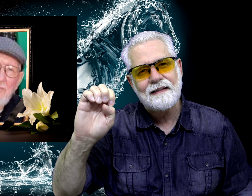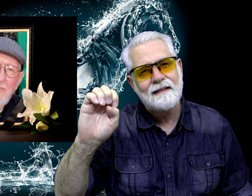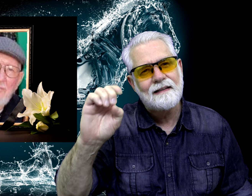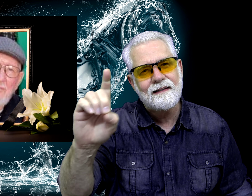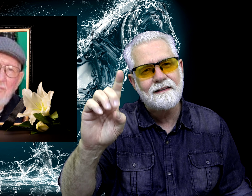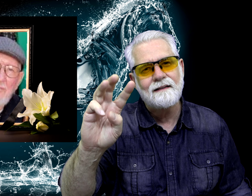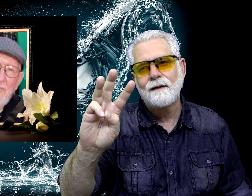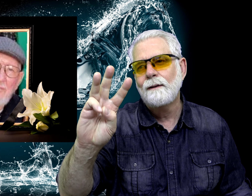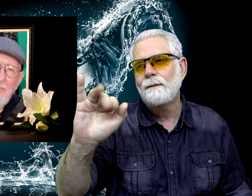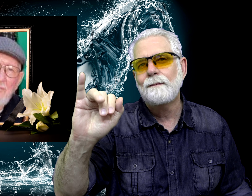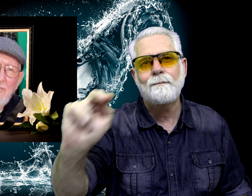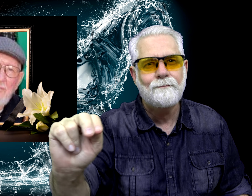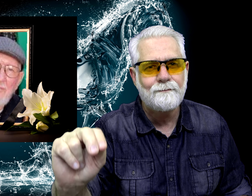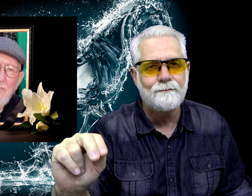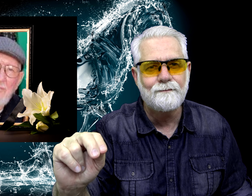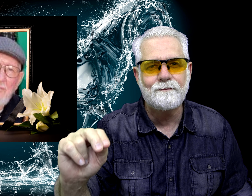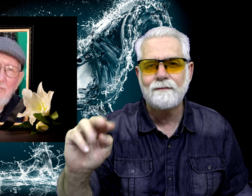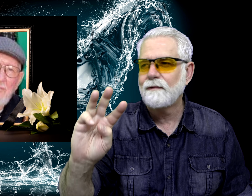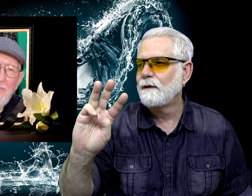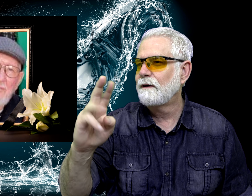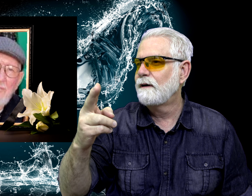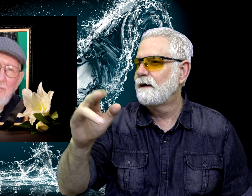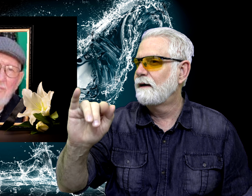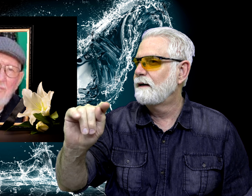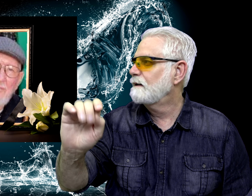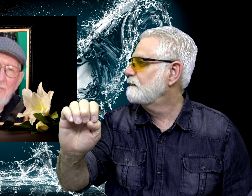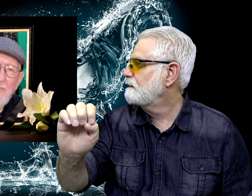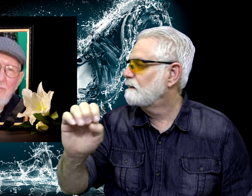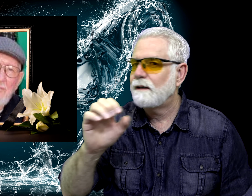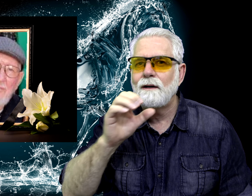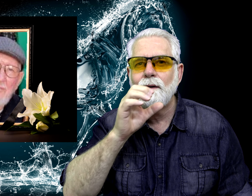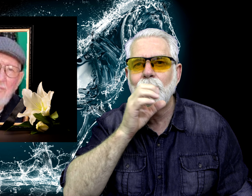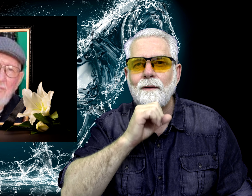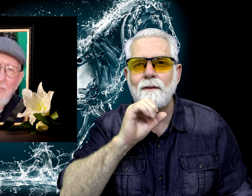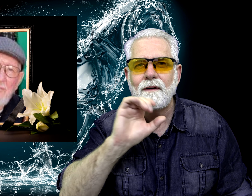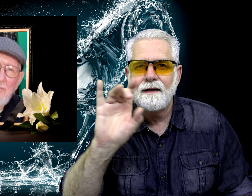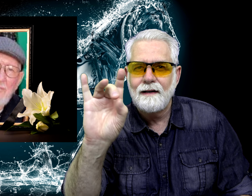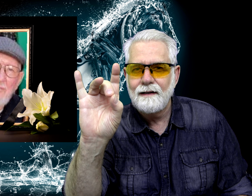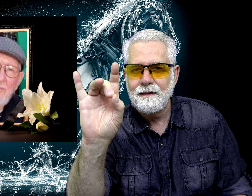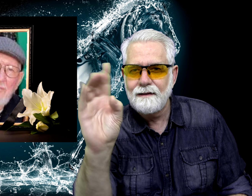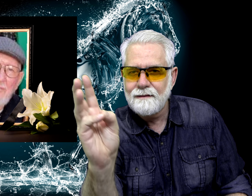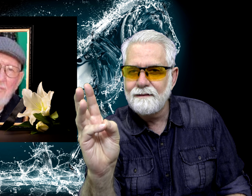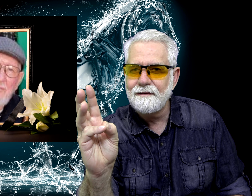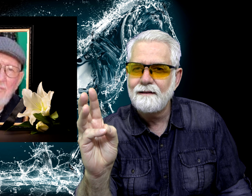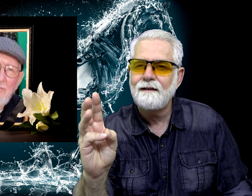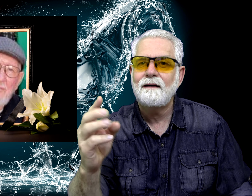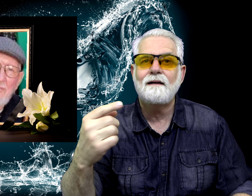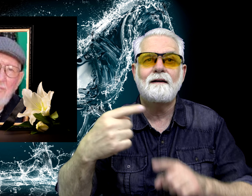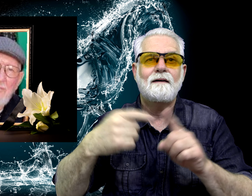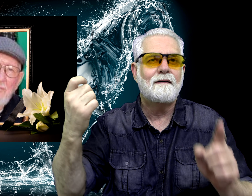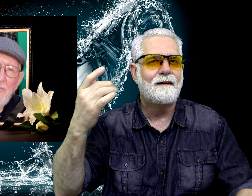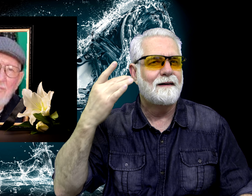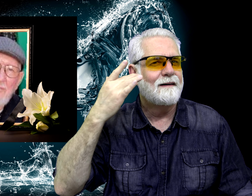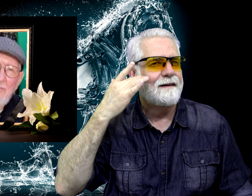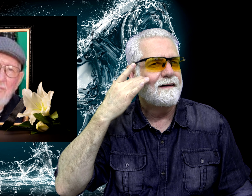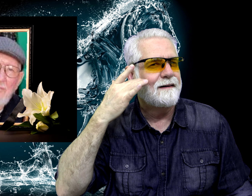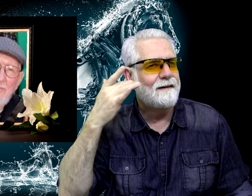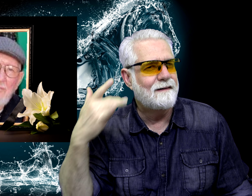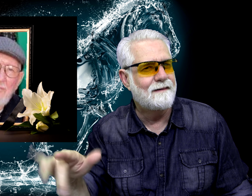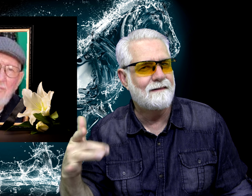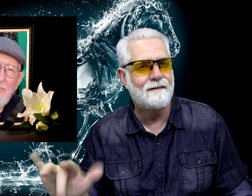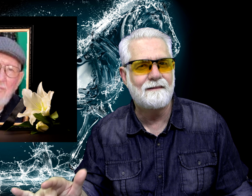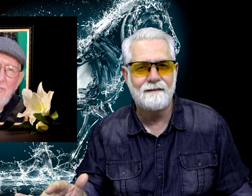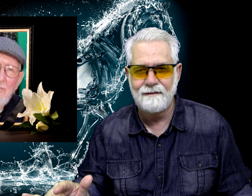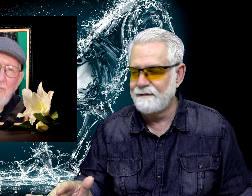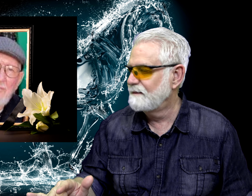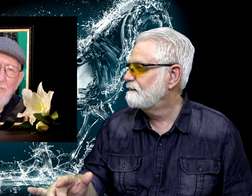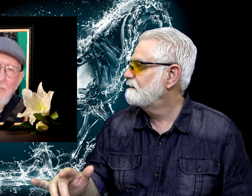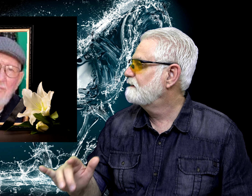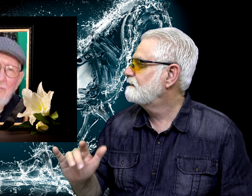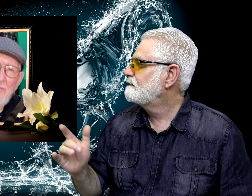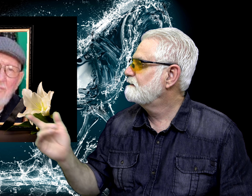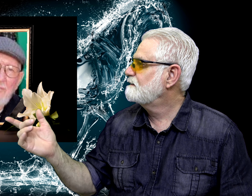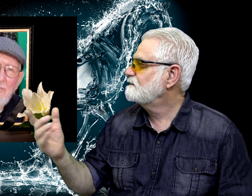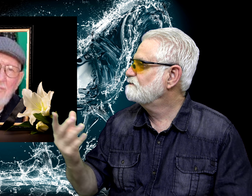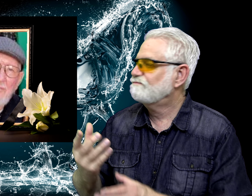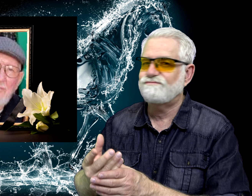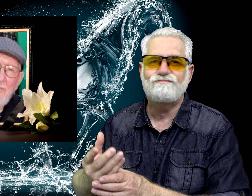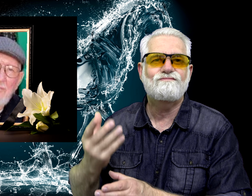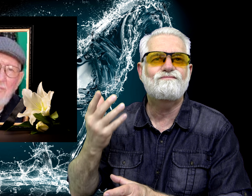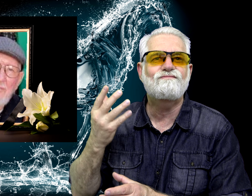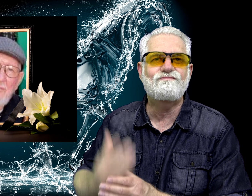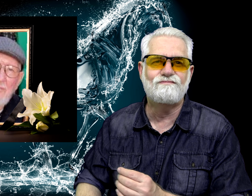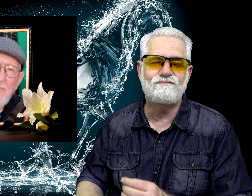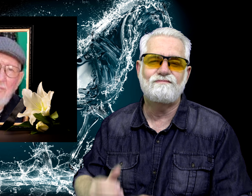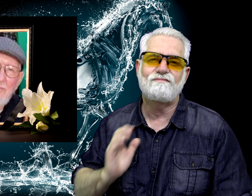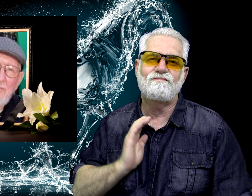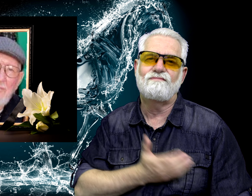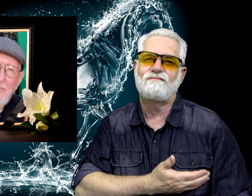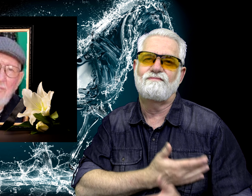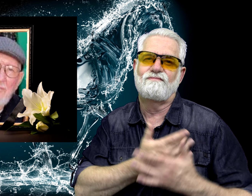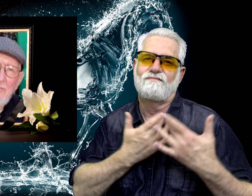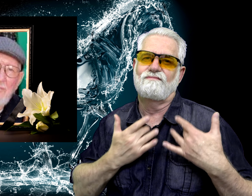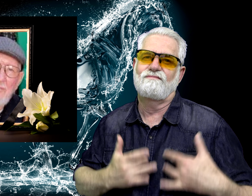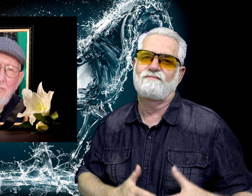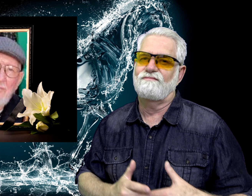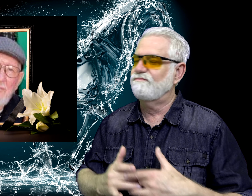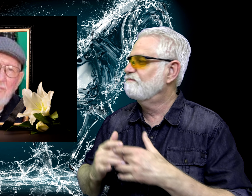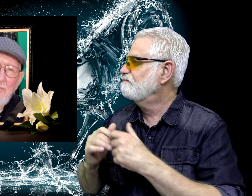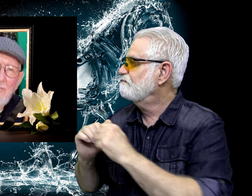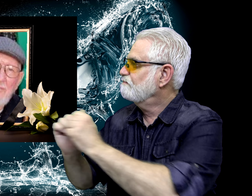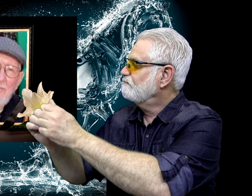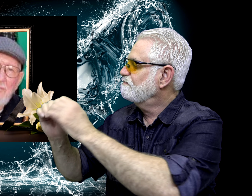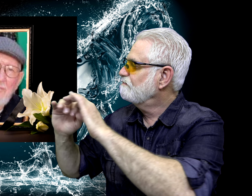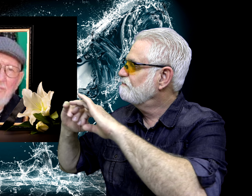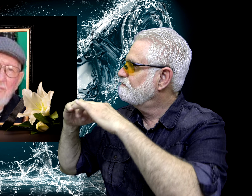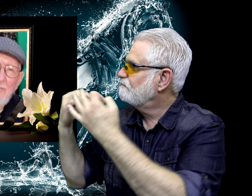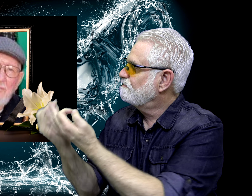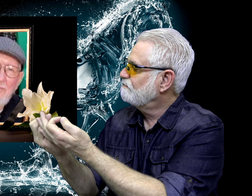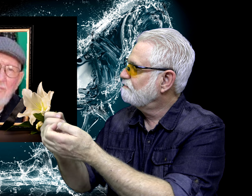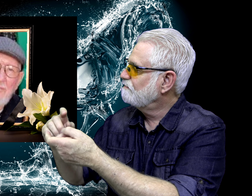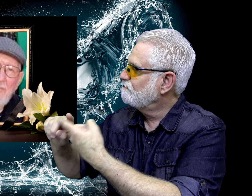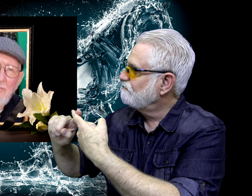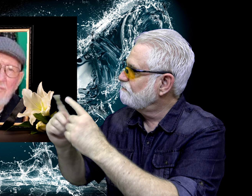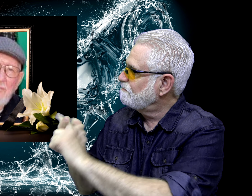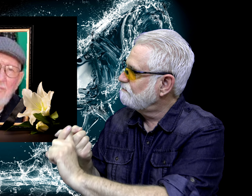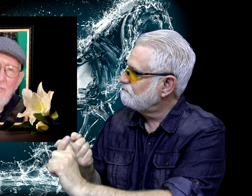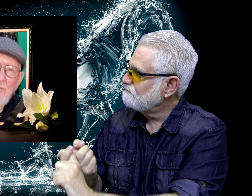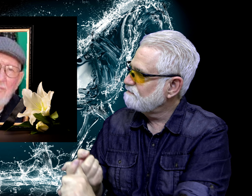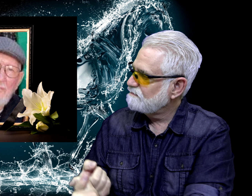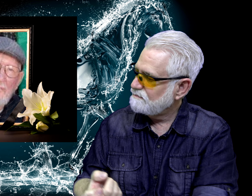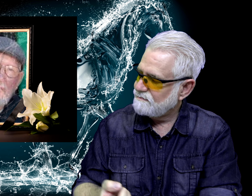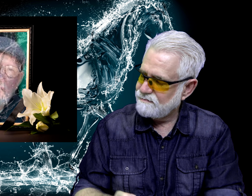In memory of Edwin White. How old? 86 yrs from California. He has passed away. Our hearts are with his family and friends.